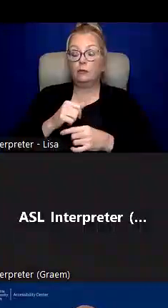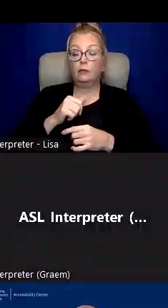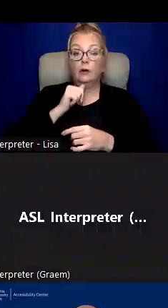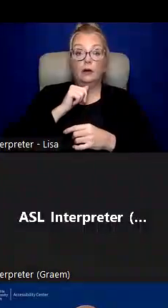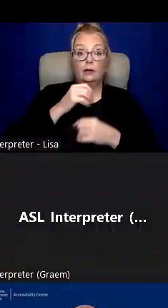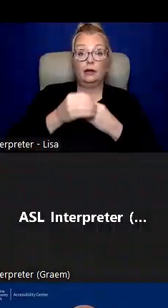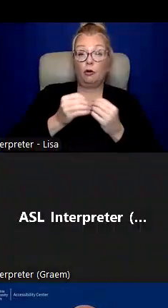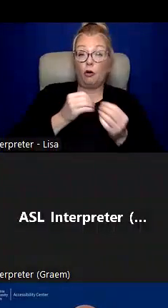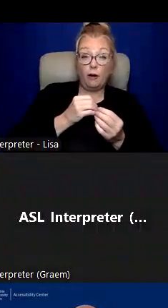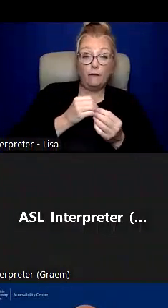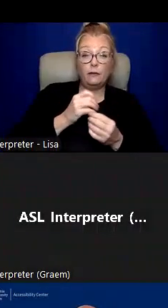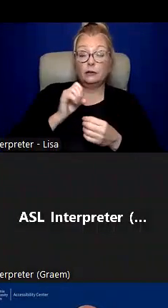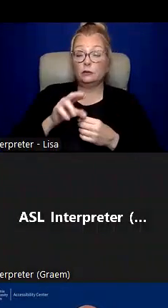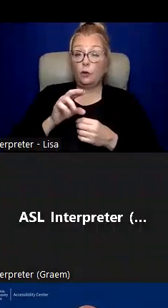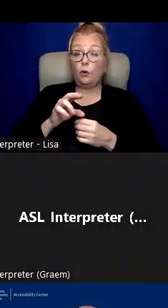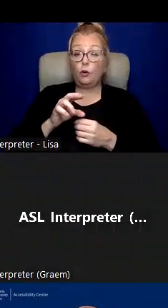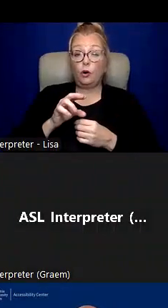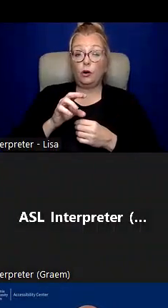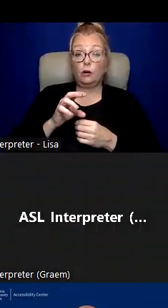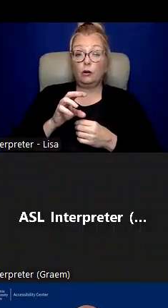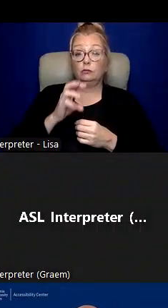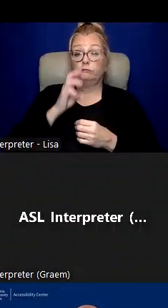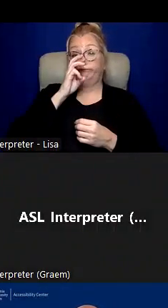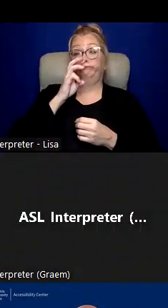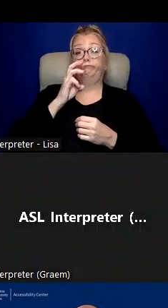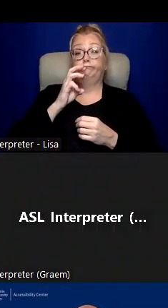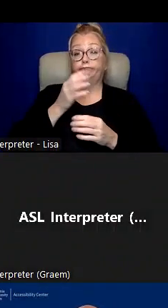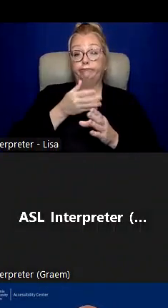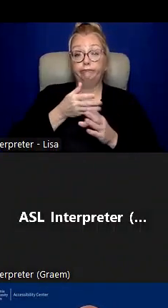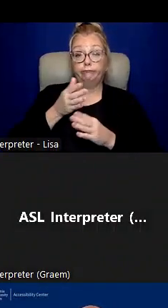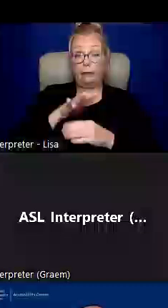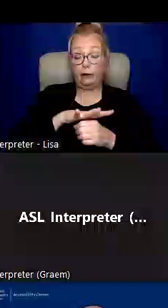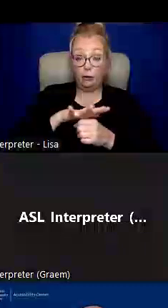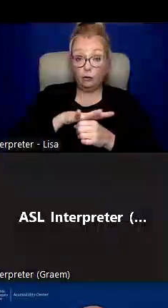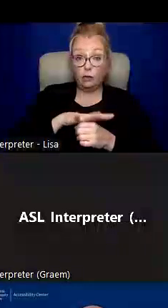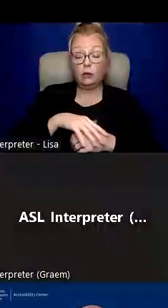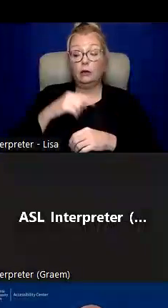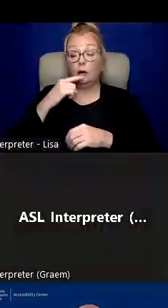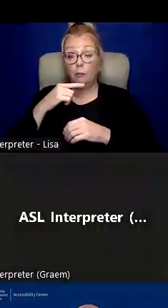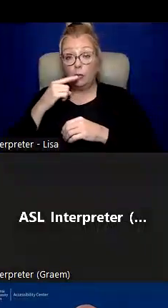or a restricted area? Is it a public location such as a lab or a classroom environment?